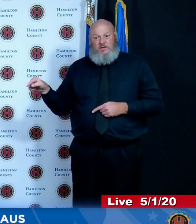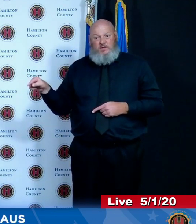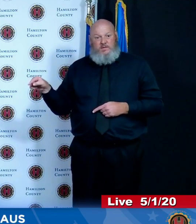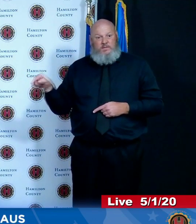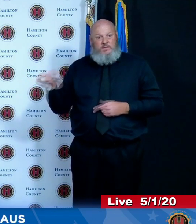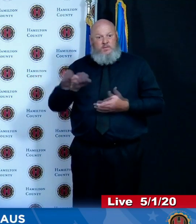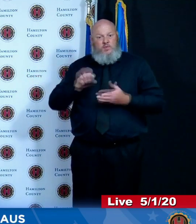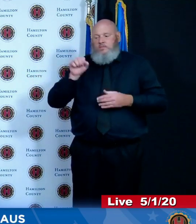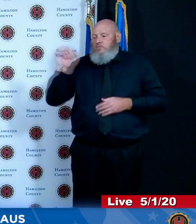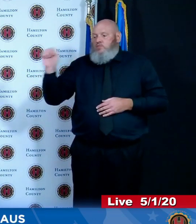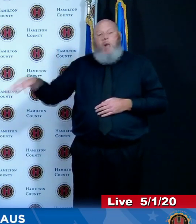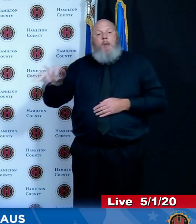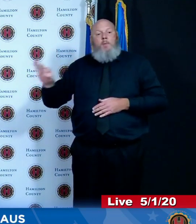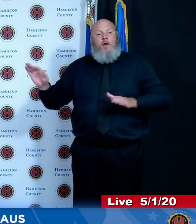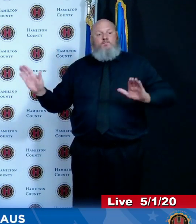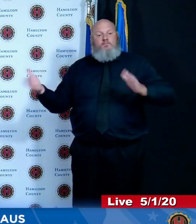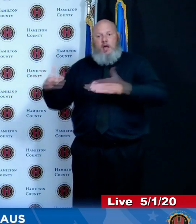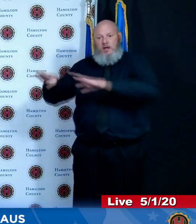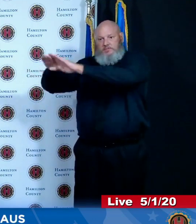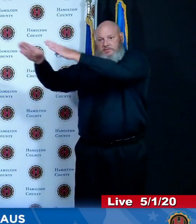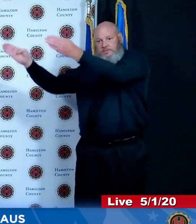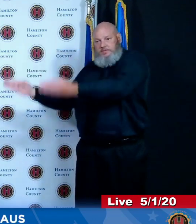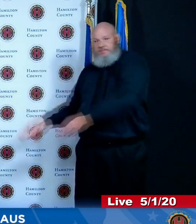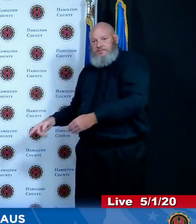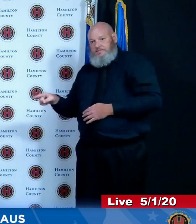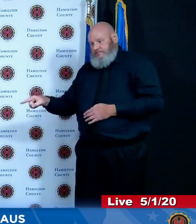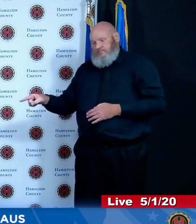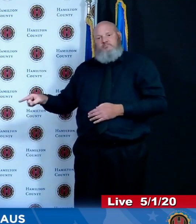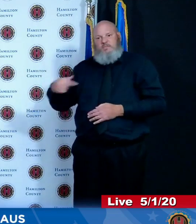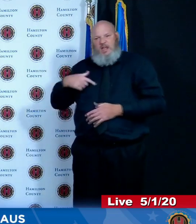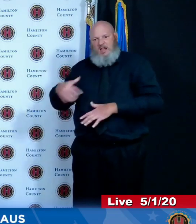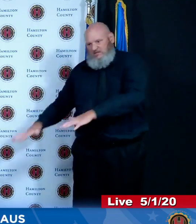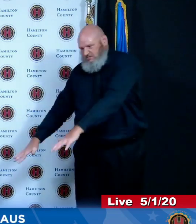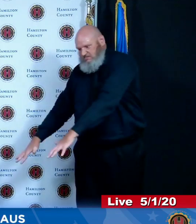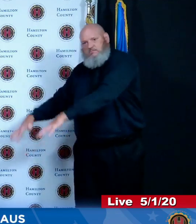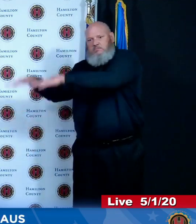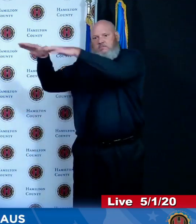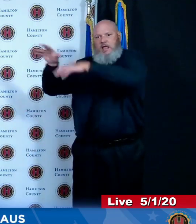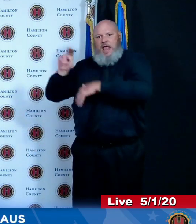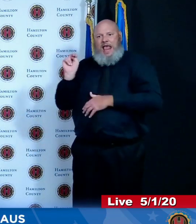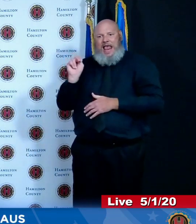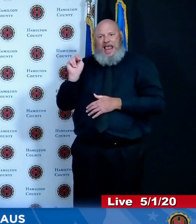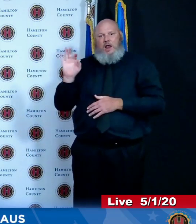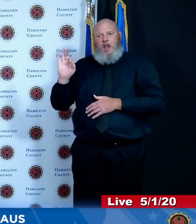remember the post office had n95 s because of the anthrax scare a number of